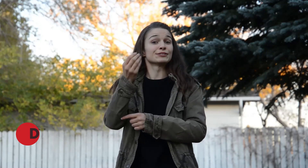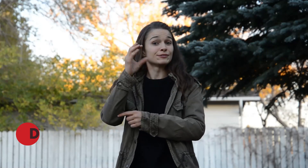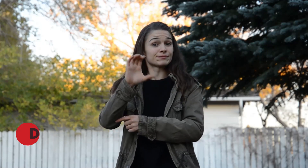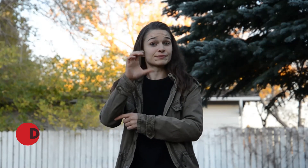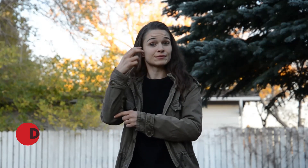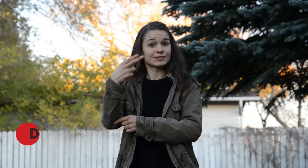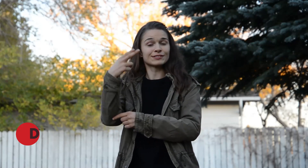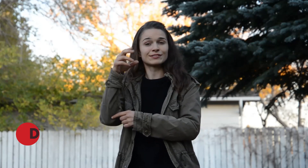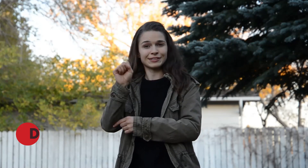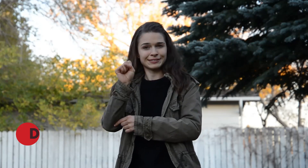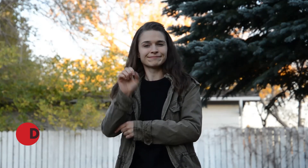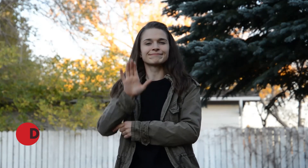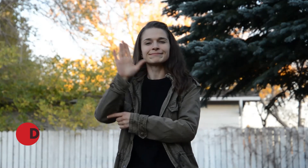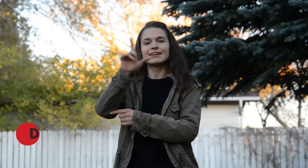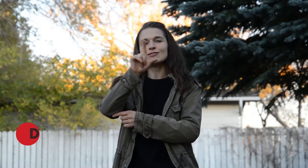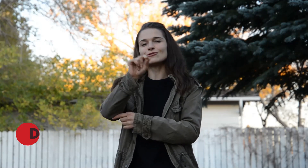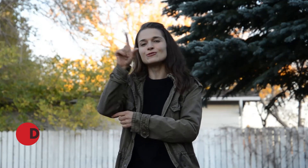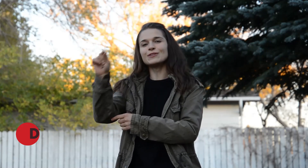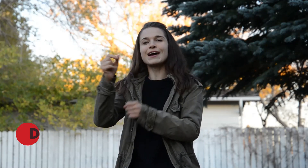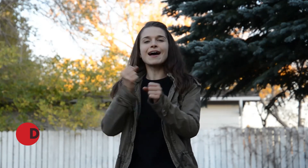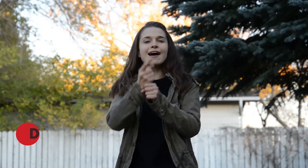In Ontario, Canadian Hearing Services (CHS), in their 2020